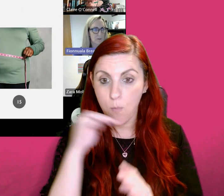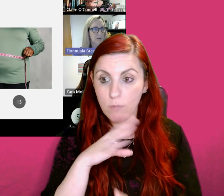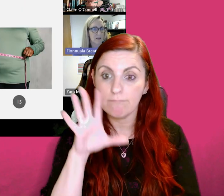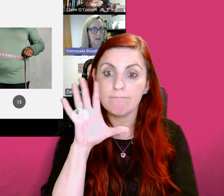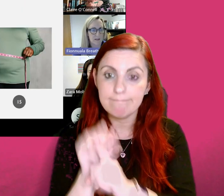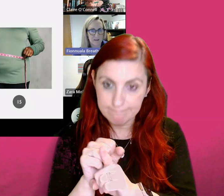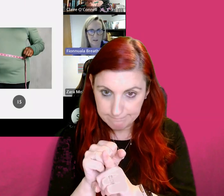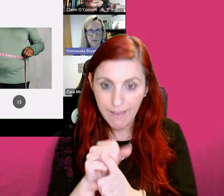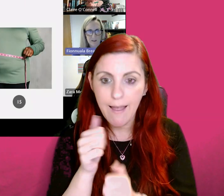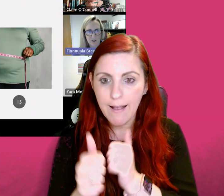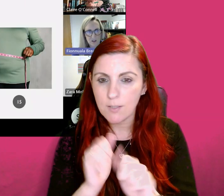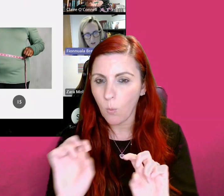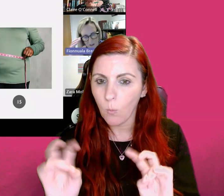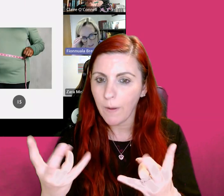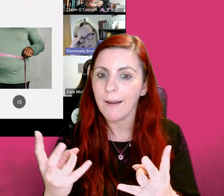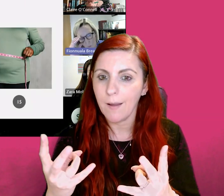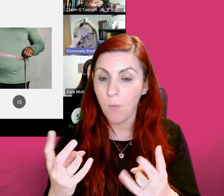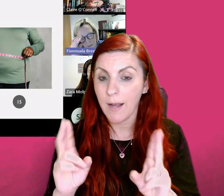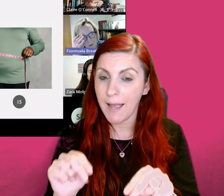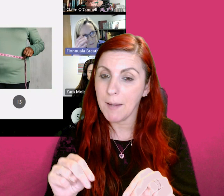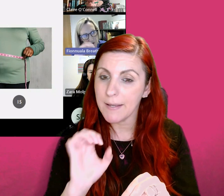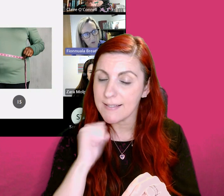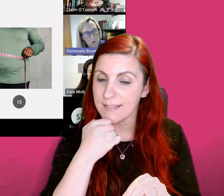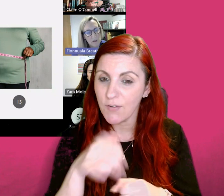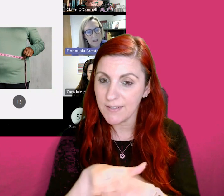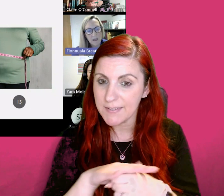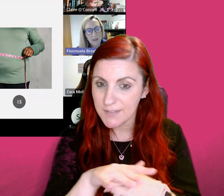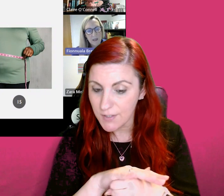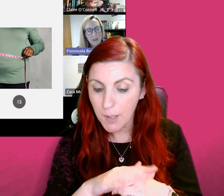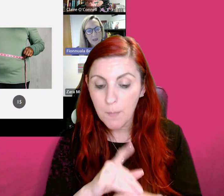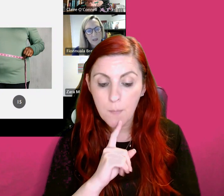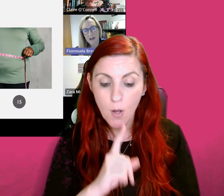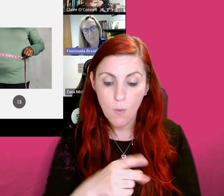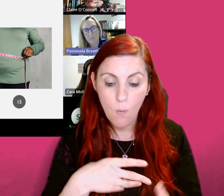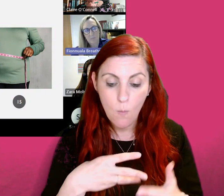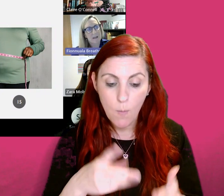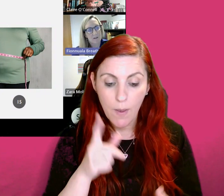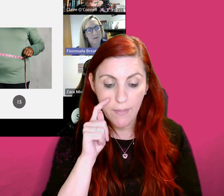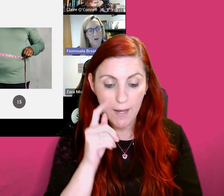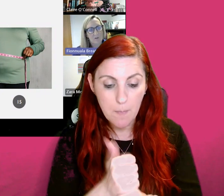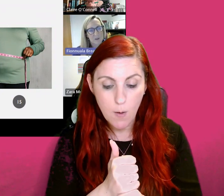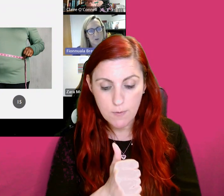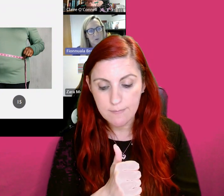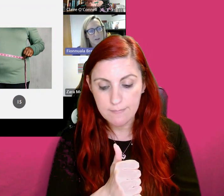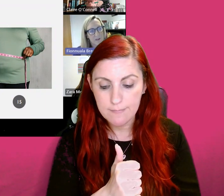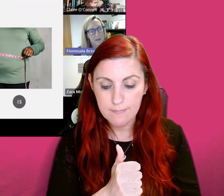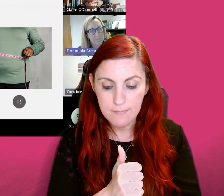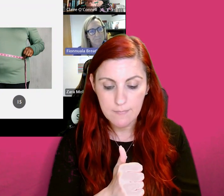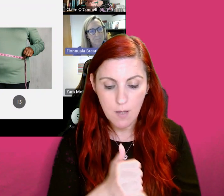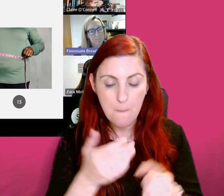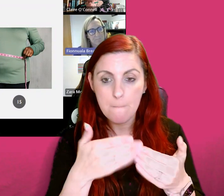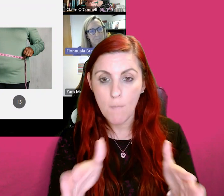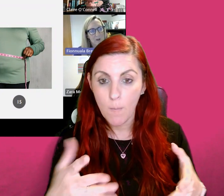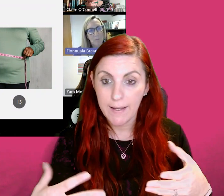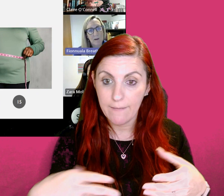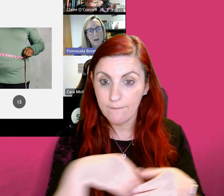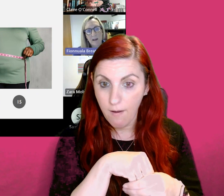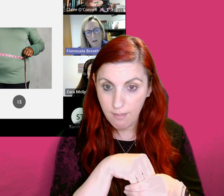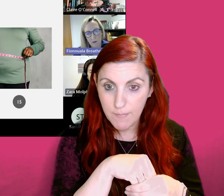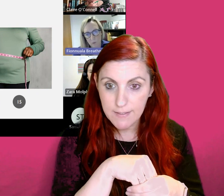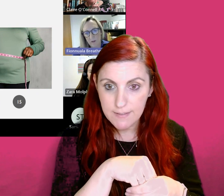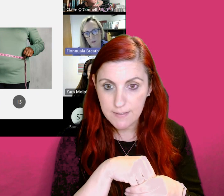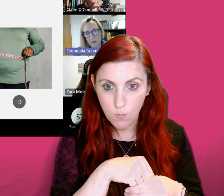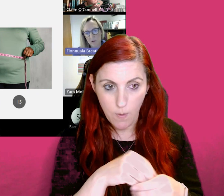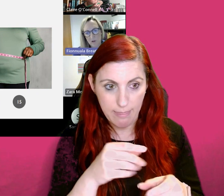can be serious condition now when it comes to um public involvement with um complying with uh